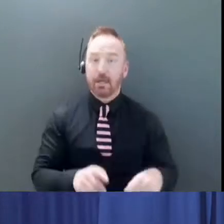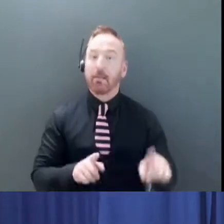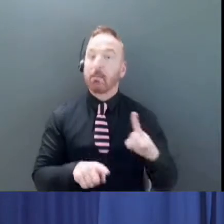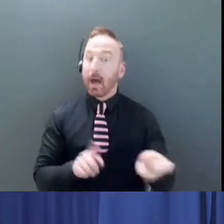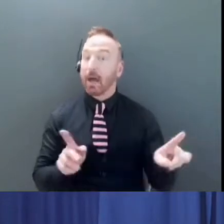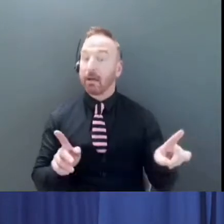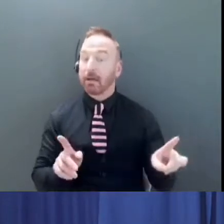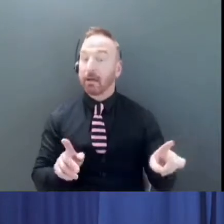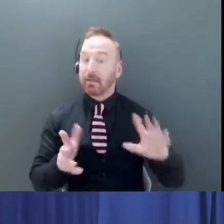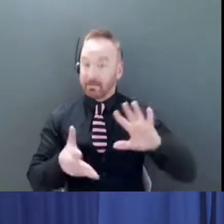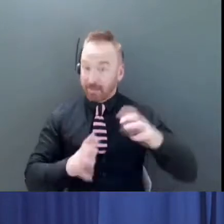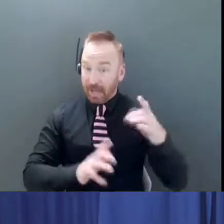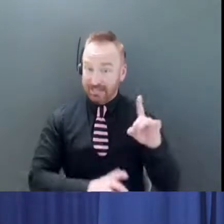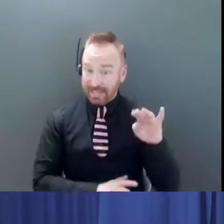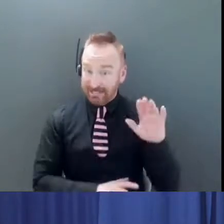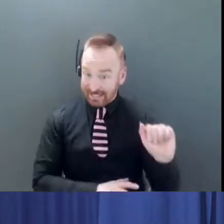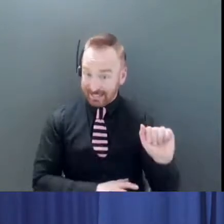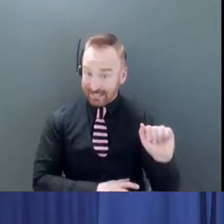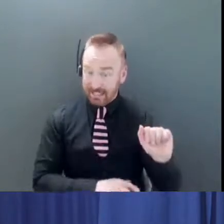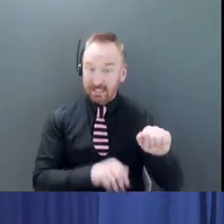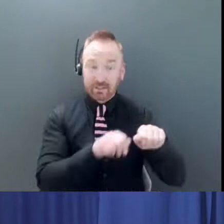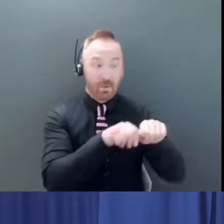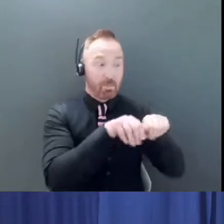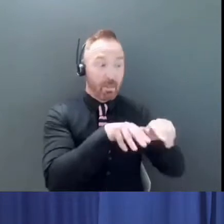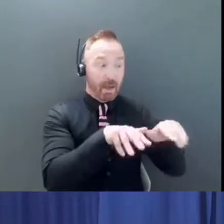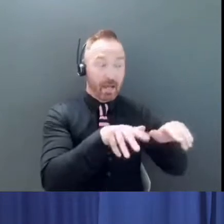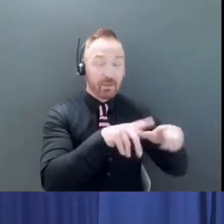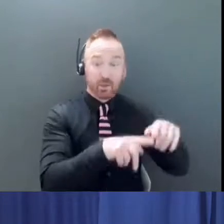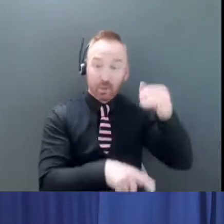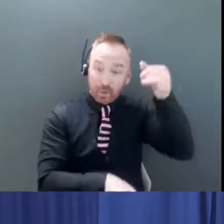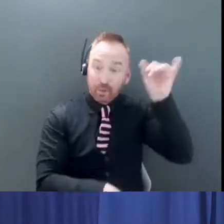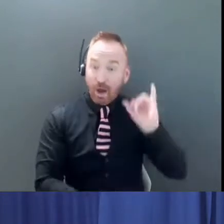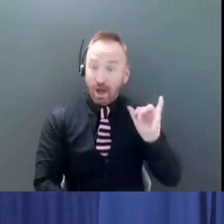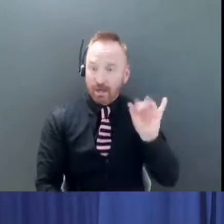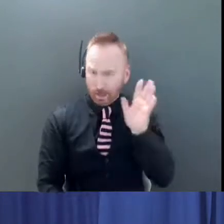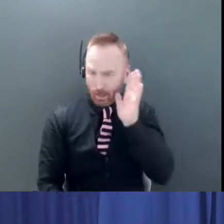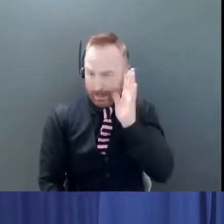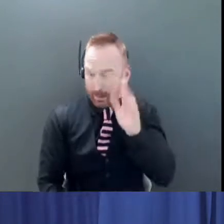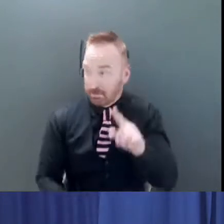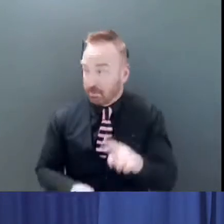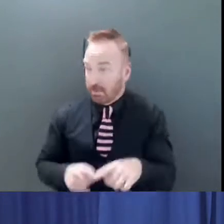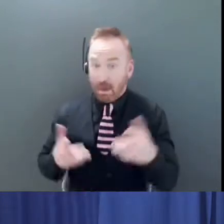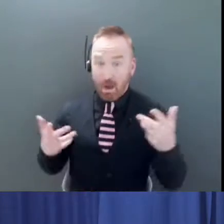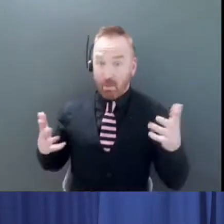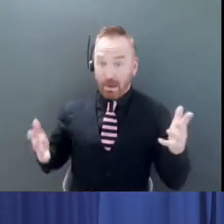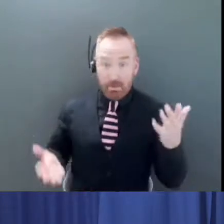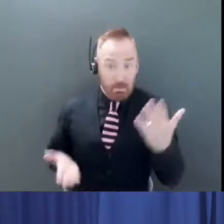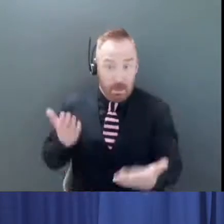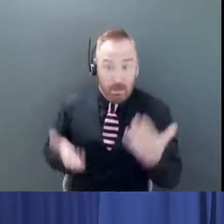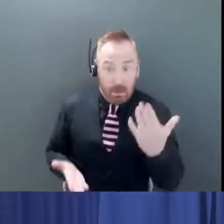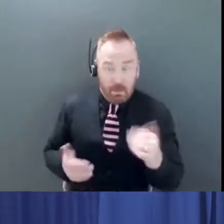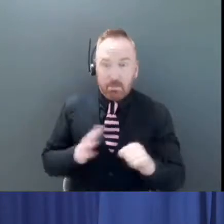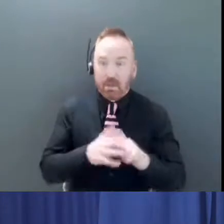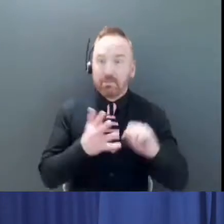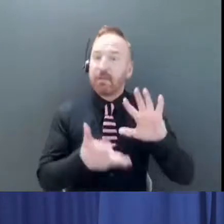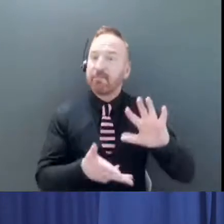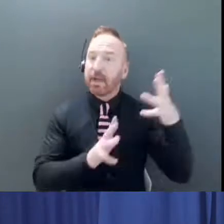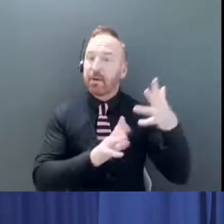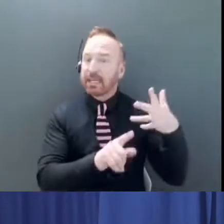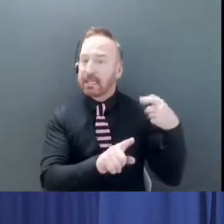What impact it will have depends on several things. First what will the population